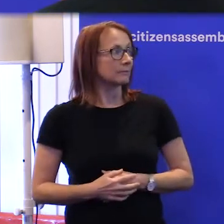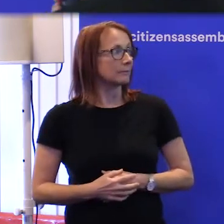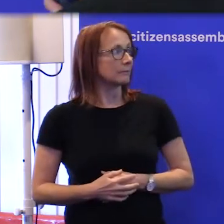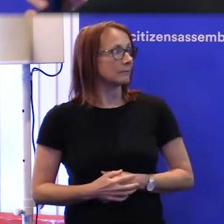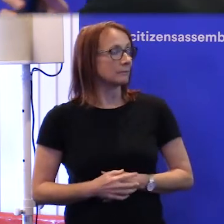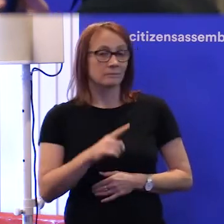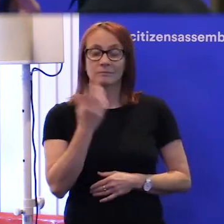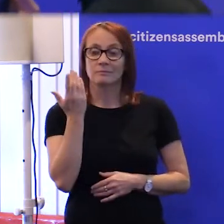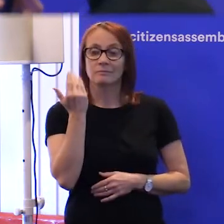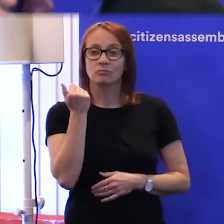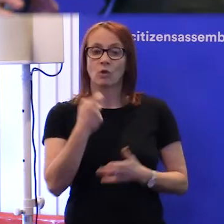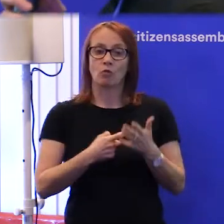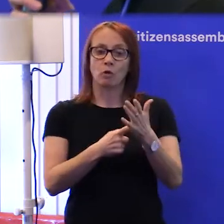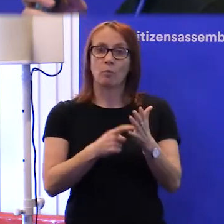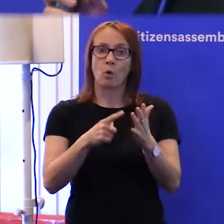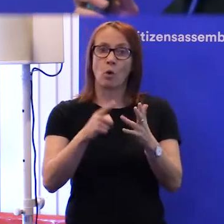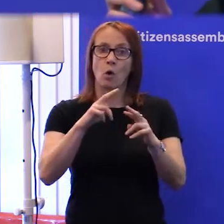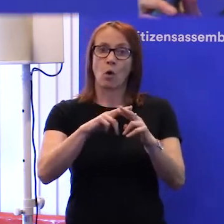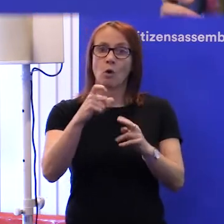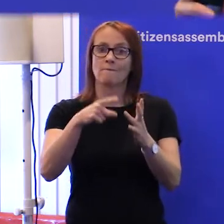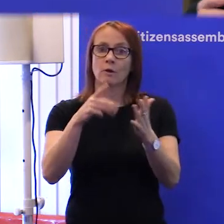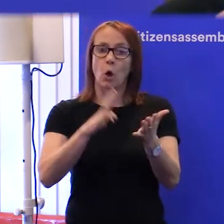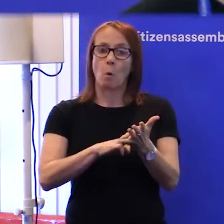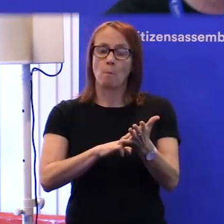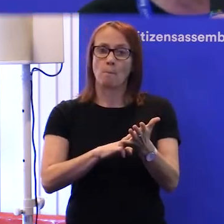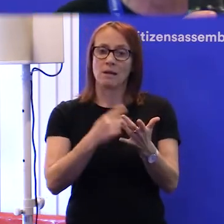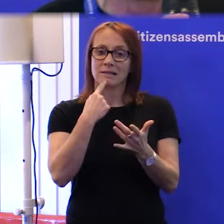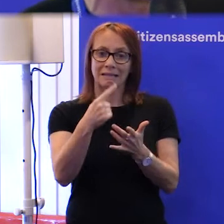recent report from Ofcom just in terms of saying that TV still remains the most